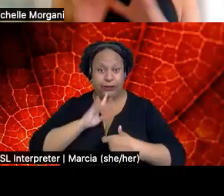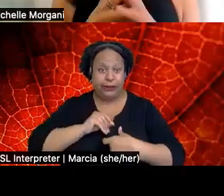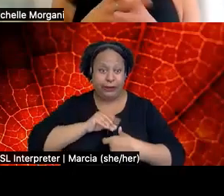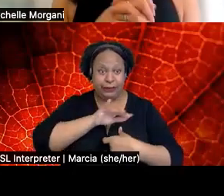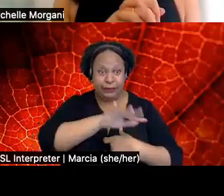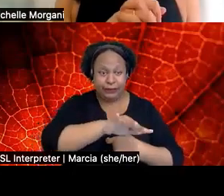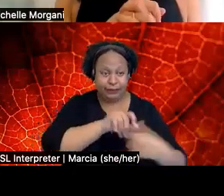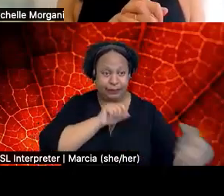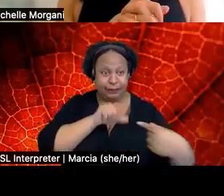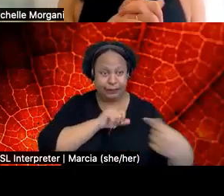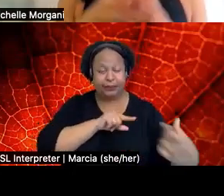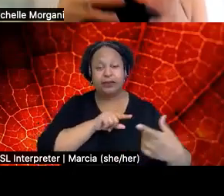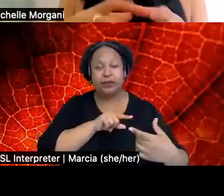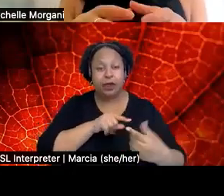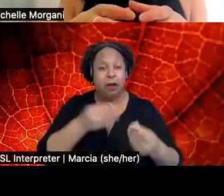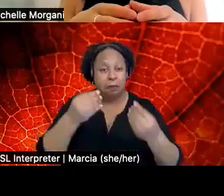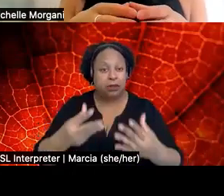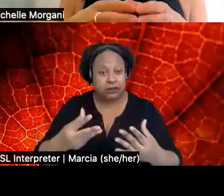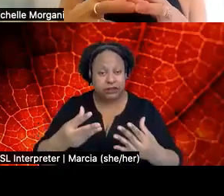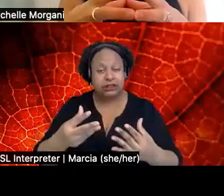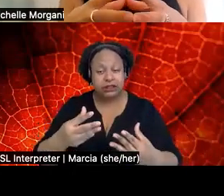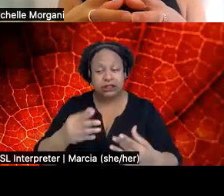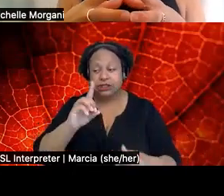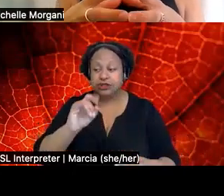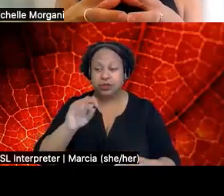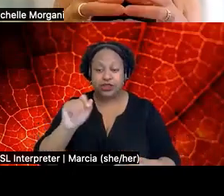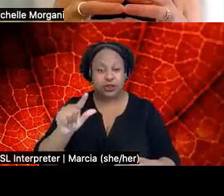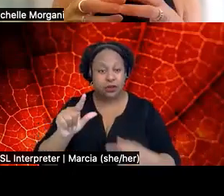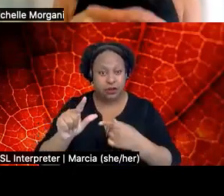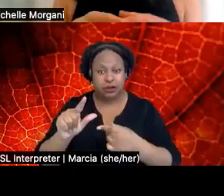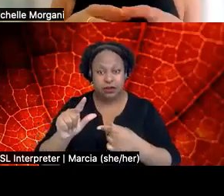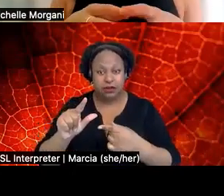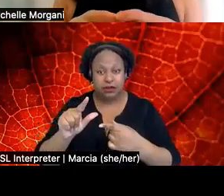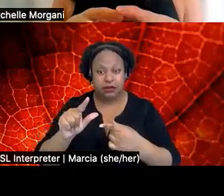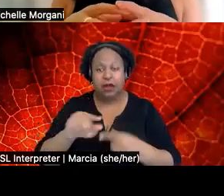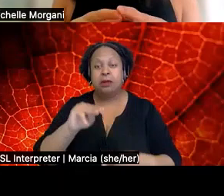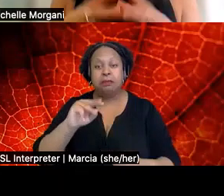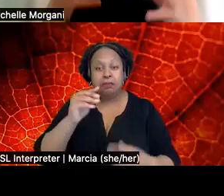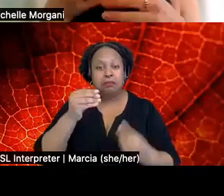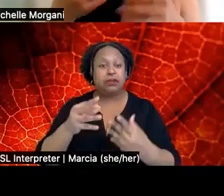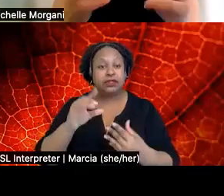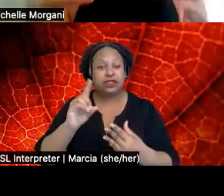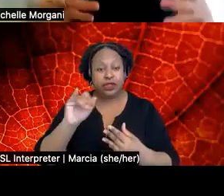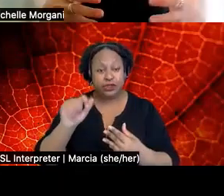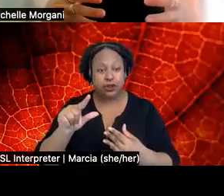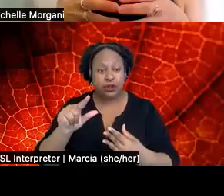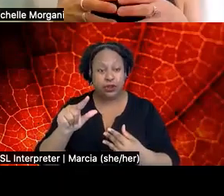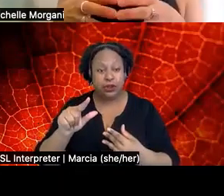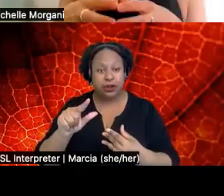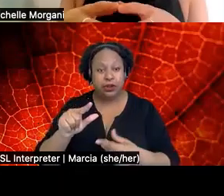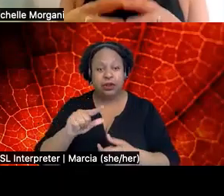multi directional, sorry the multi directional microphones are for like something like rounds